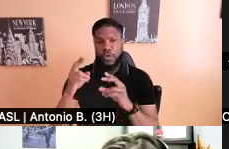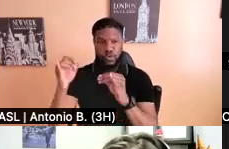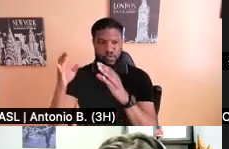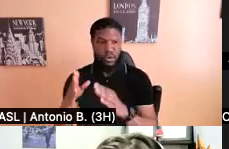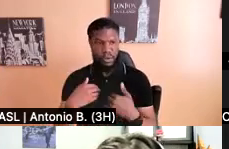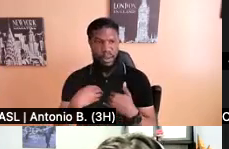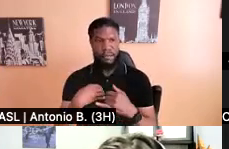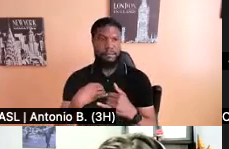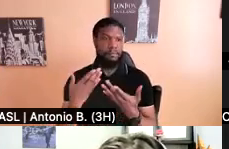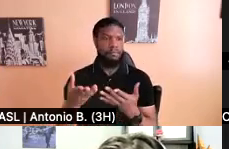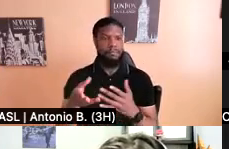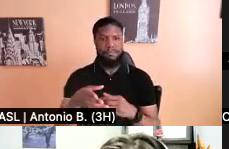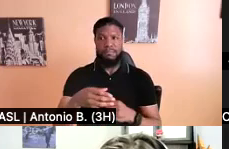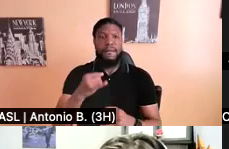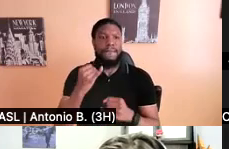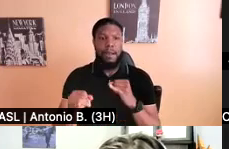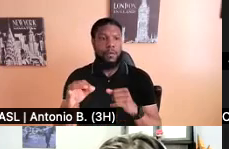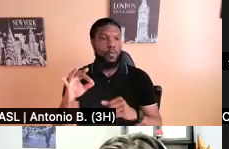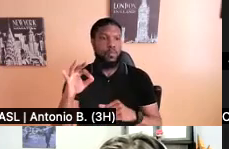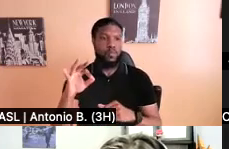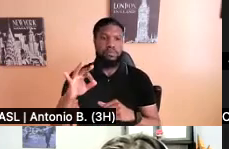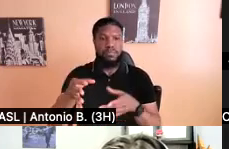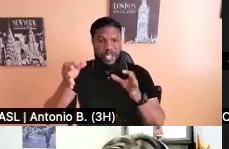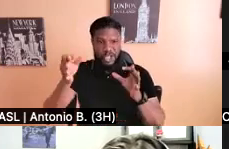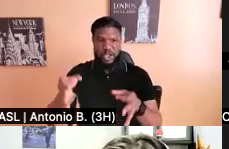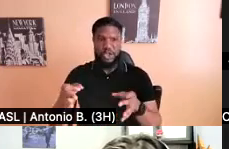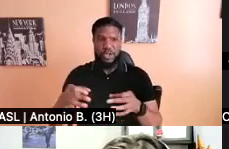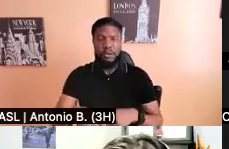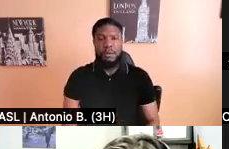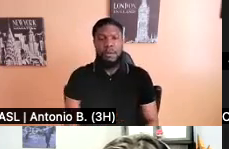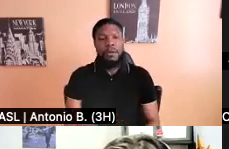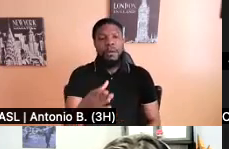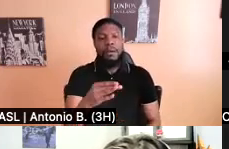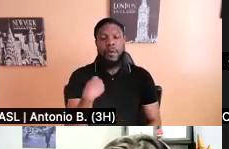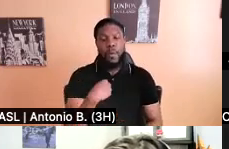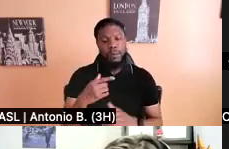We also encourage students to consider the feedback they get from their writing coach--which